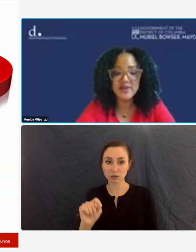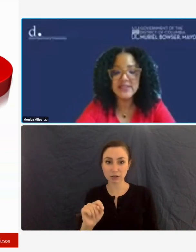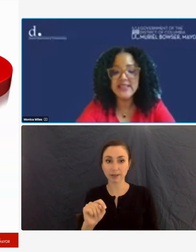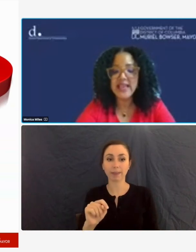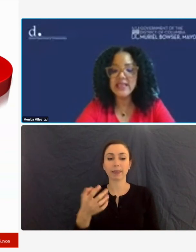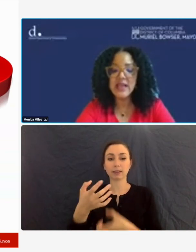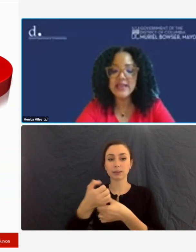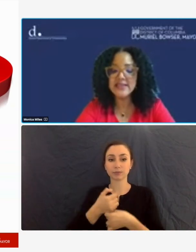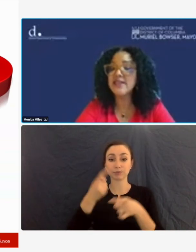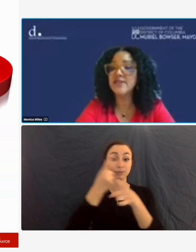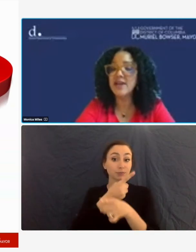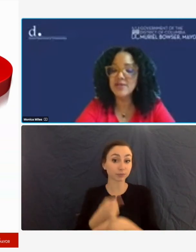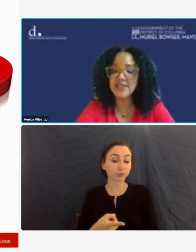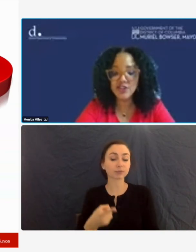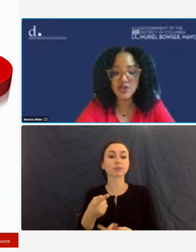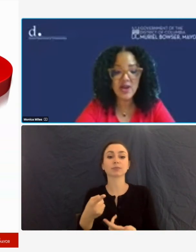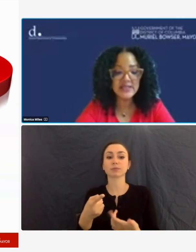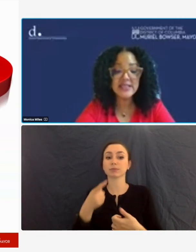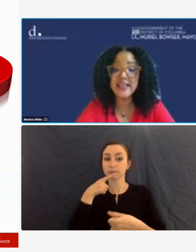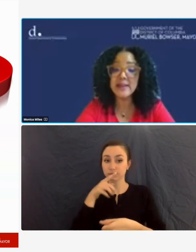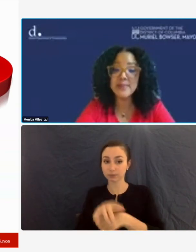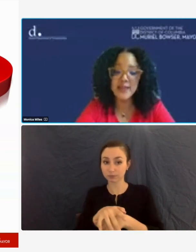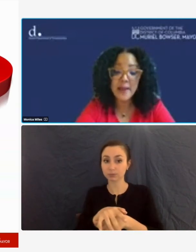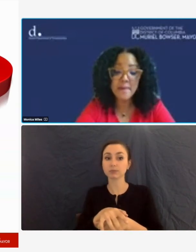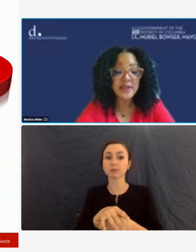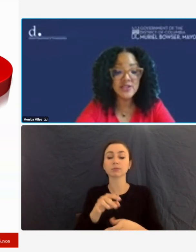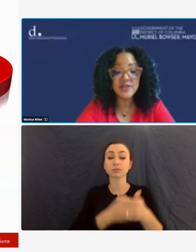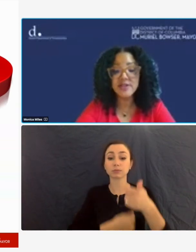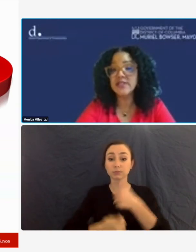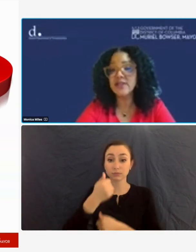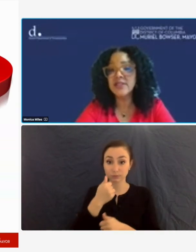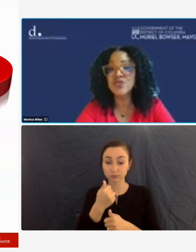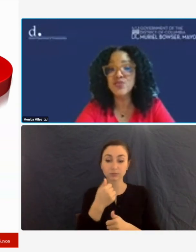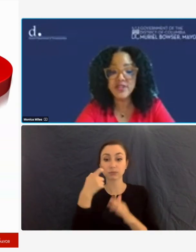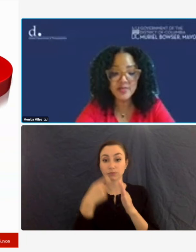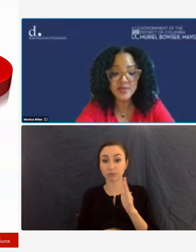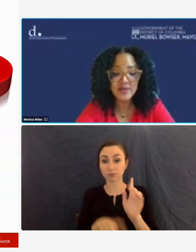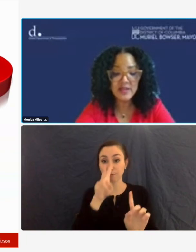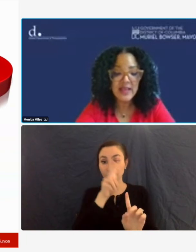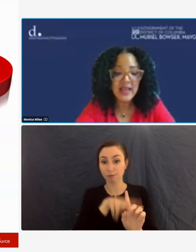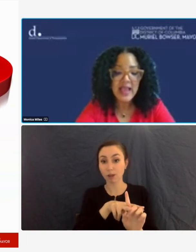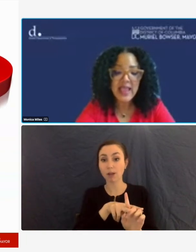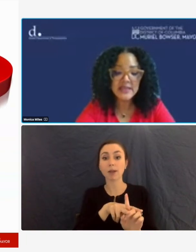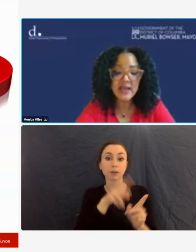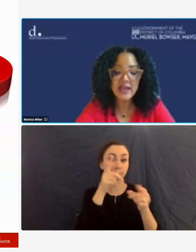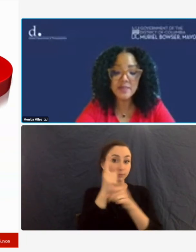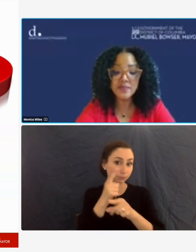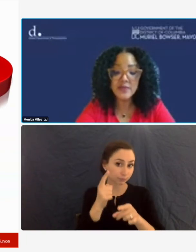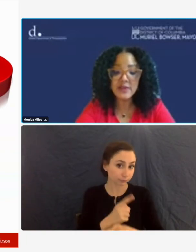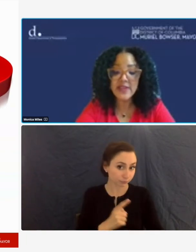that executive compensation cost claimed by engineering consultants is reasonable and um that